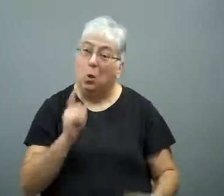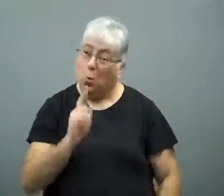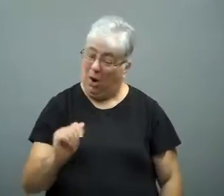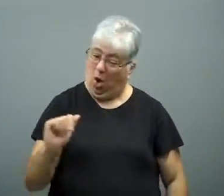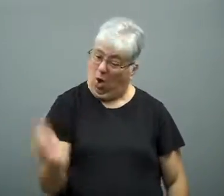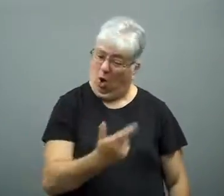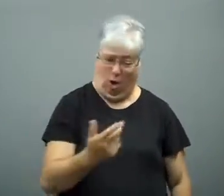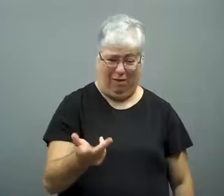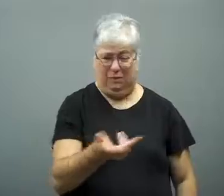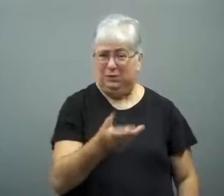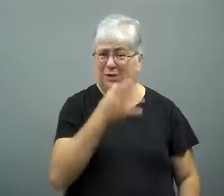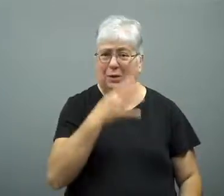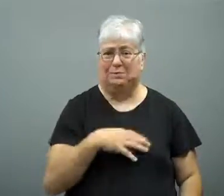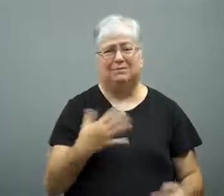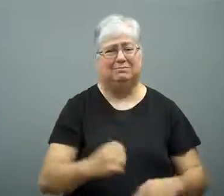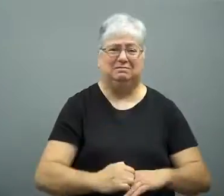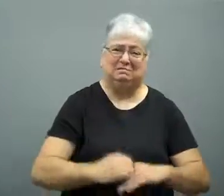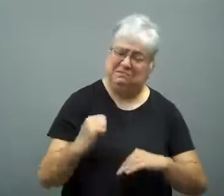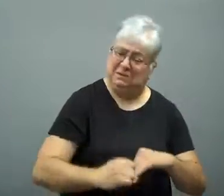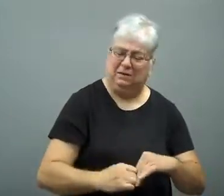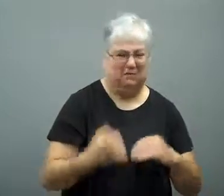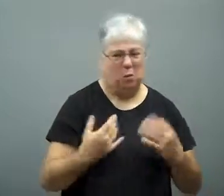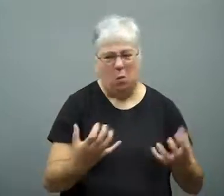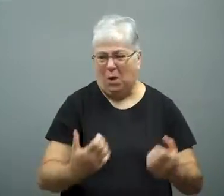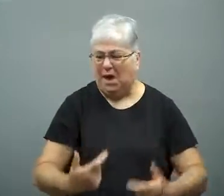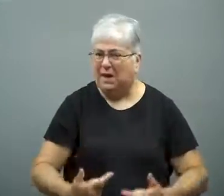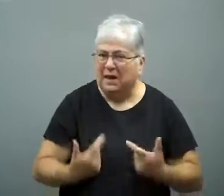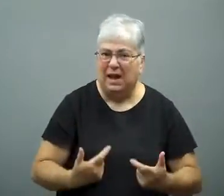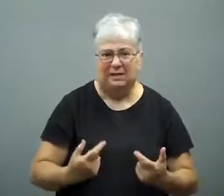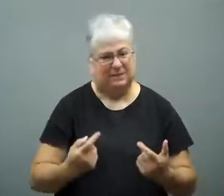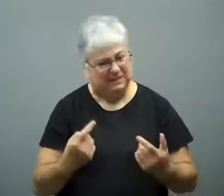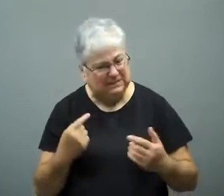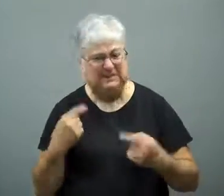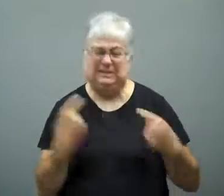All three of the women were tough and wanted to live.